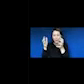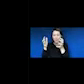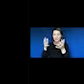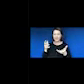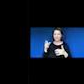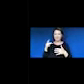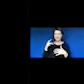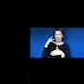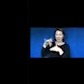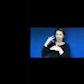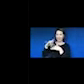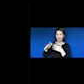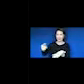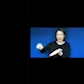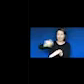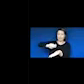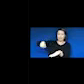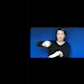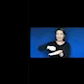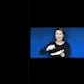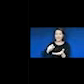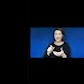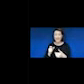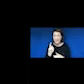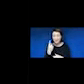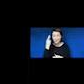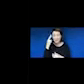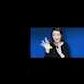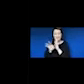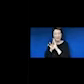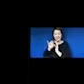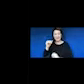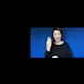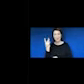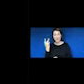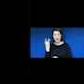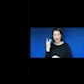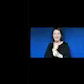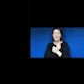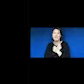It was one of the reasons she chose that job, because she loves coffee and who doesn't love chocolate?